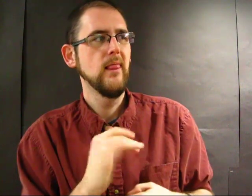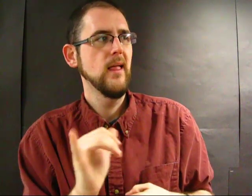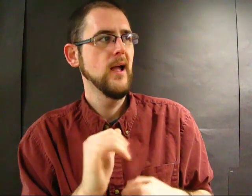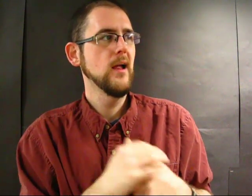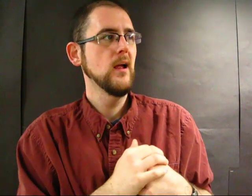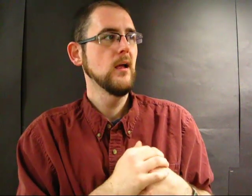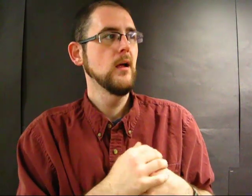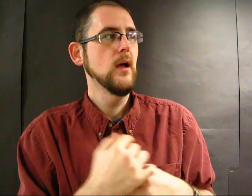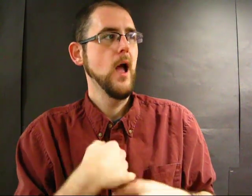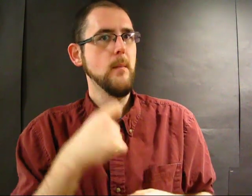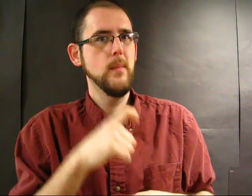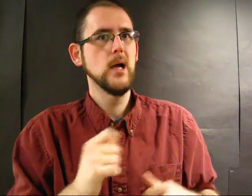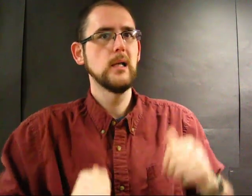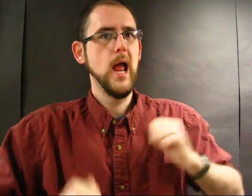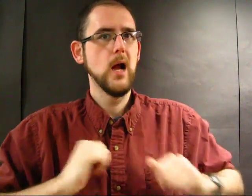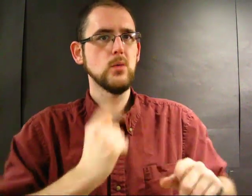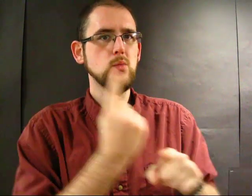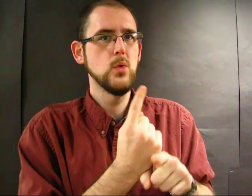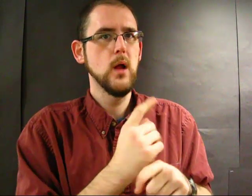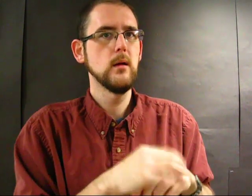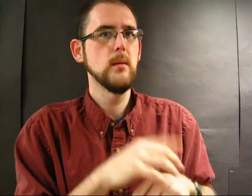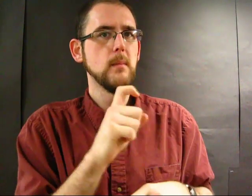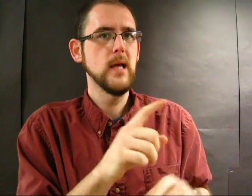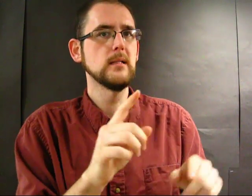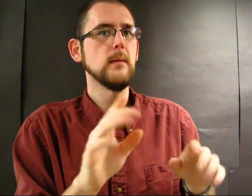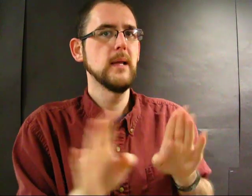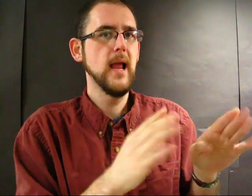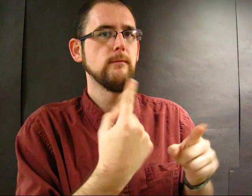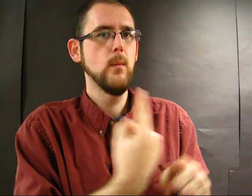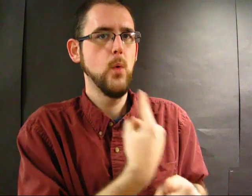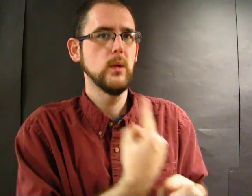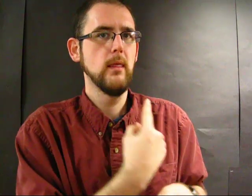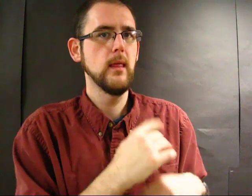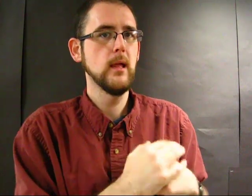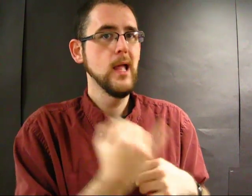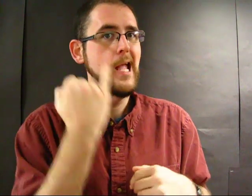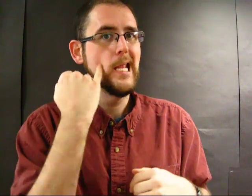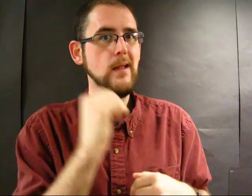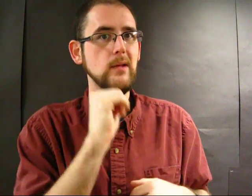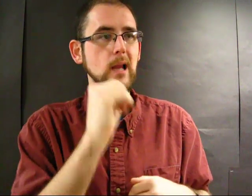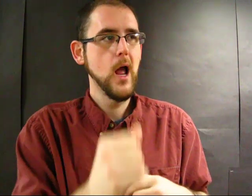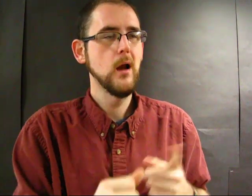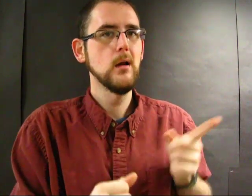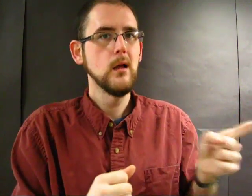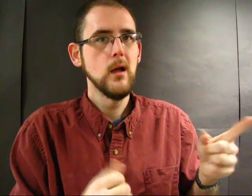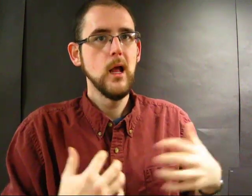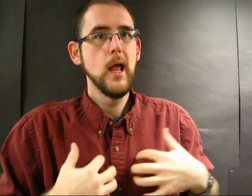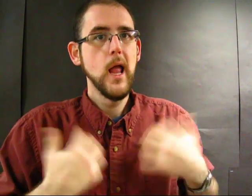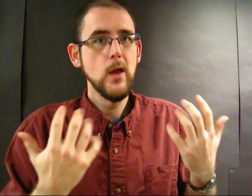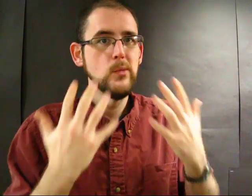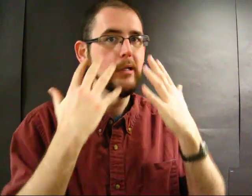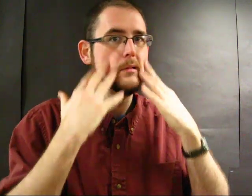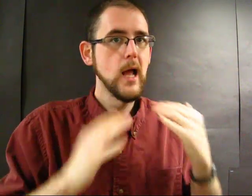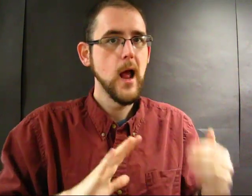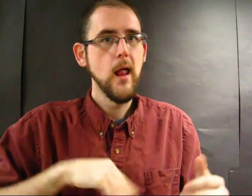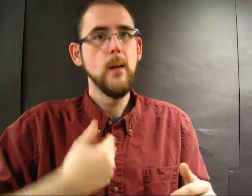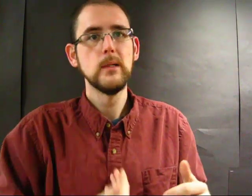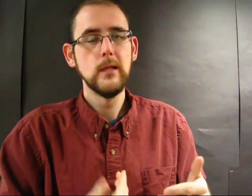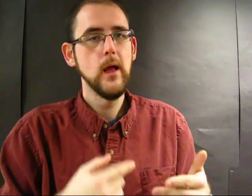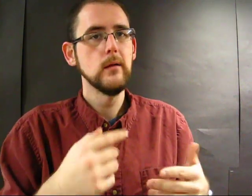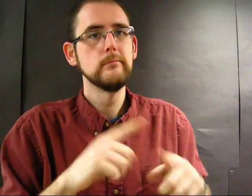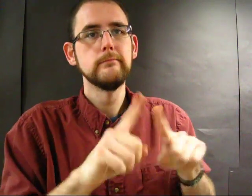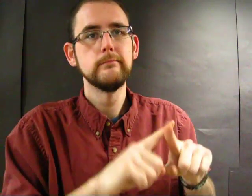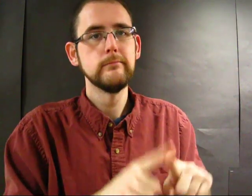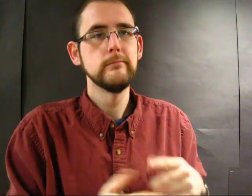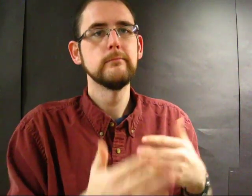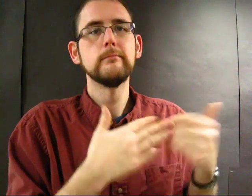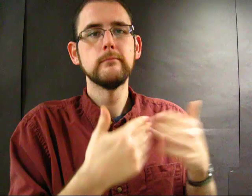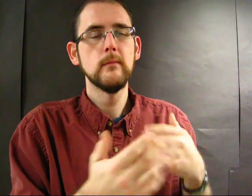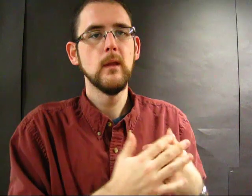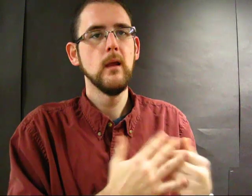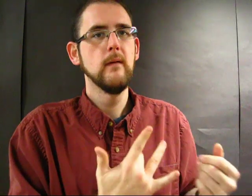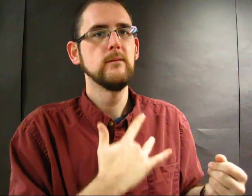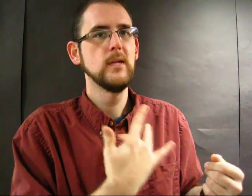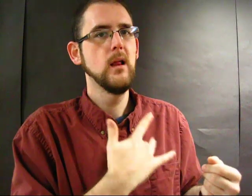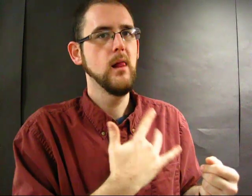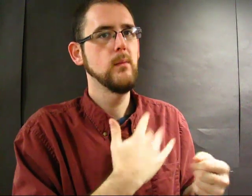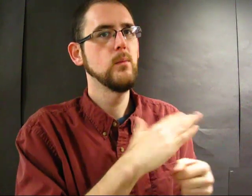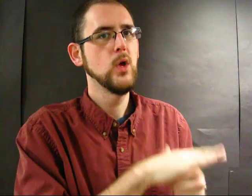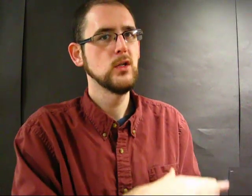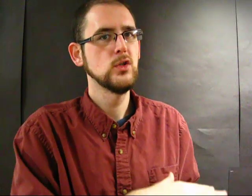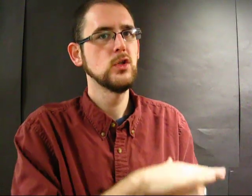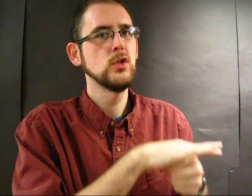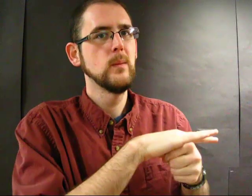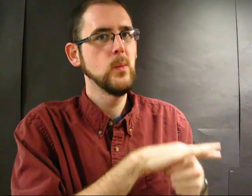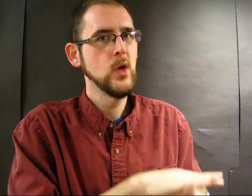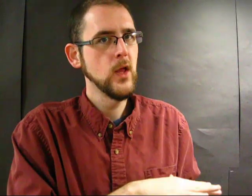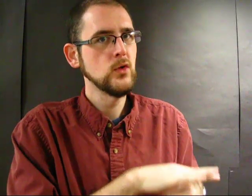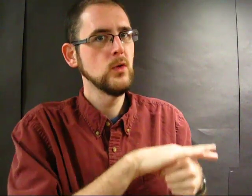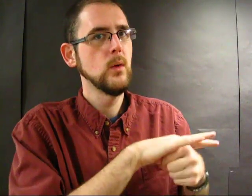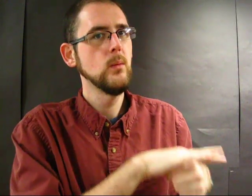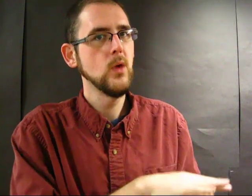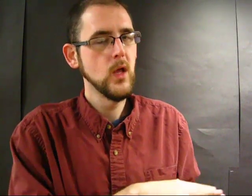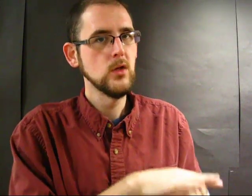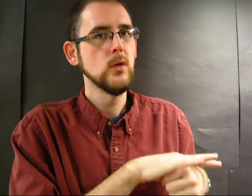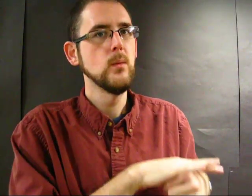they must act appropriately. If they don't, it'll upset others, which places a lot of stress on